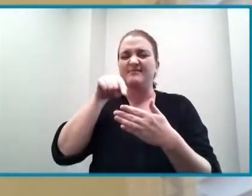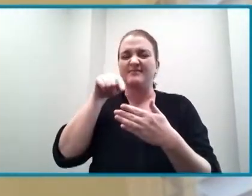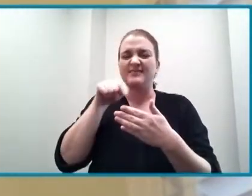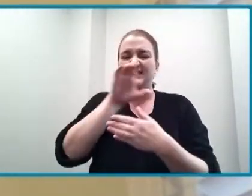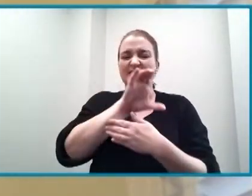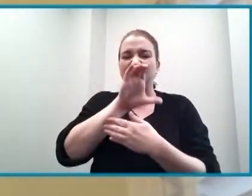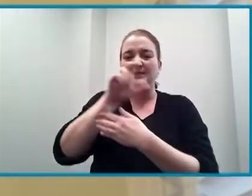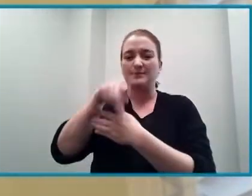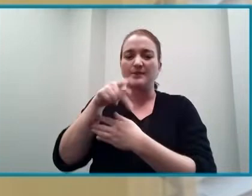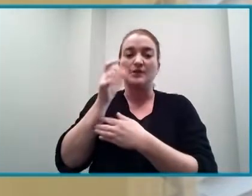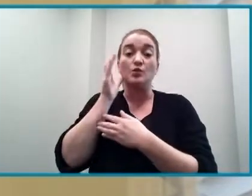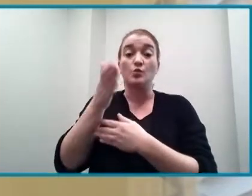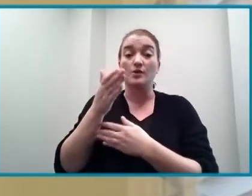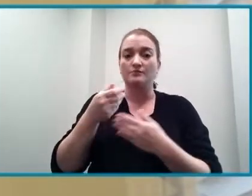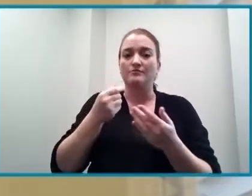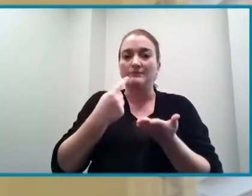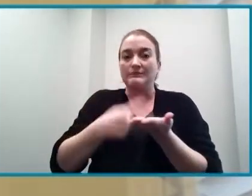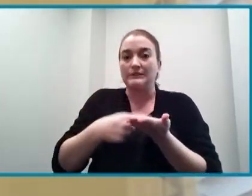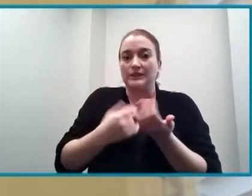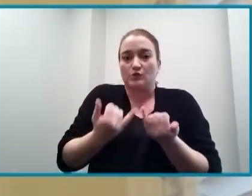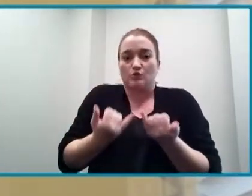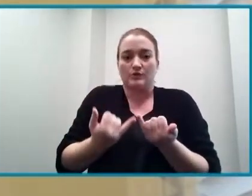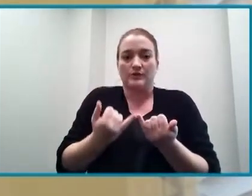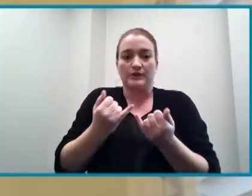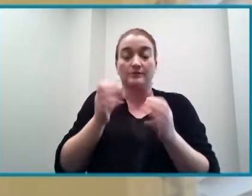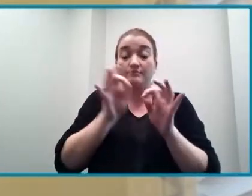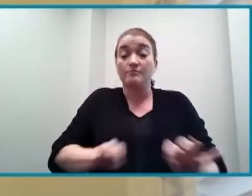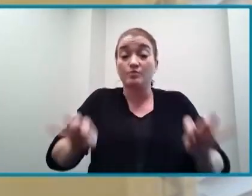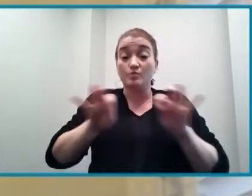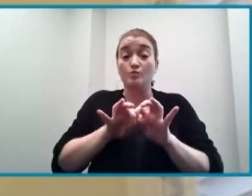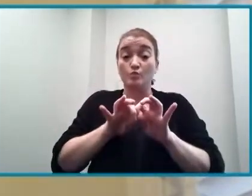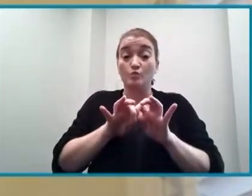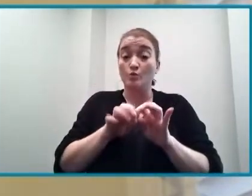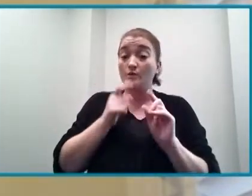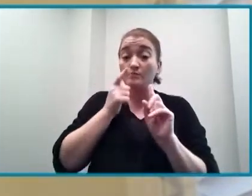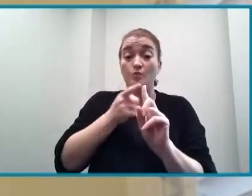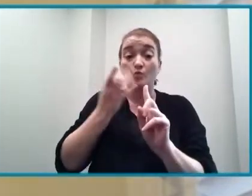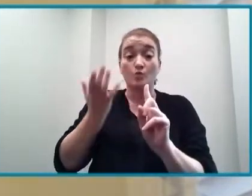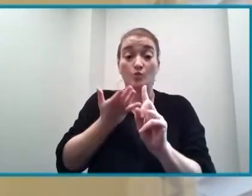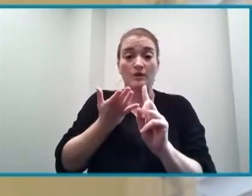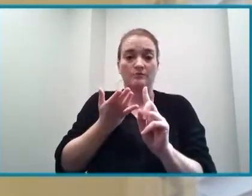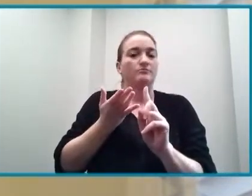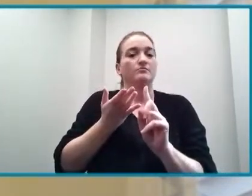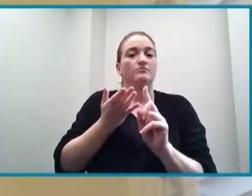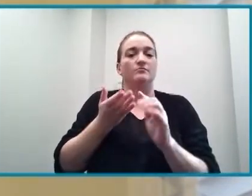Some of these key insights include the fact that partnerships are critical and worth the investment.